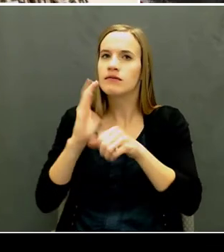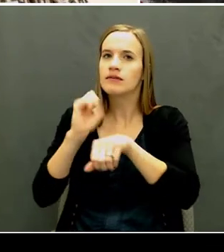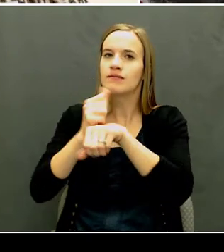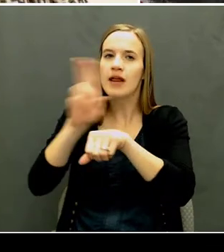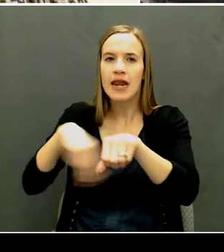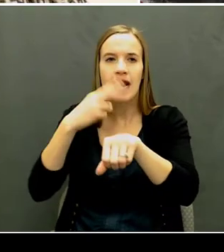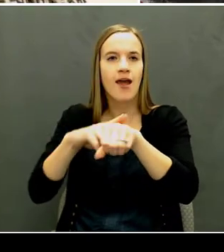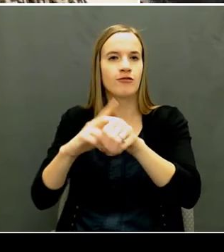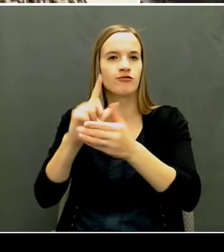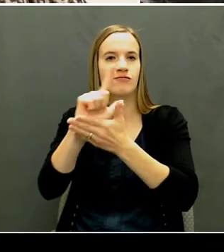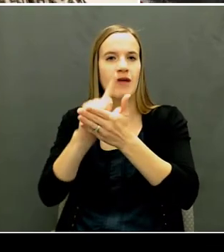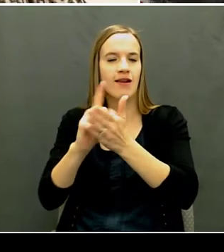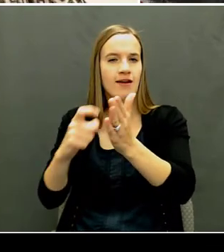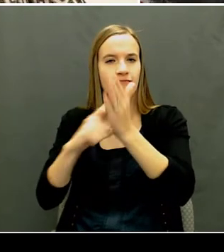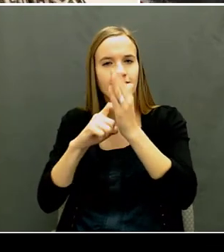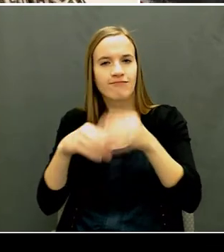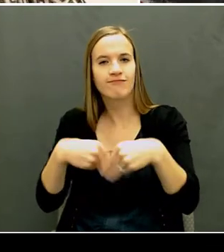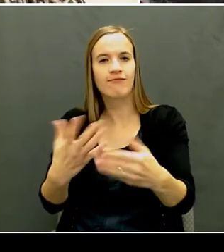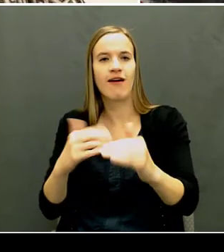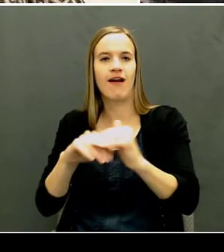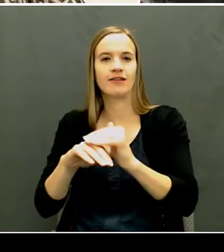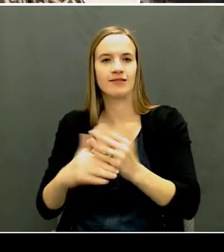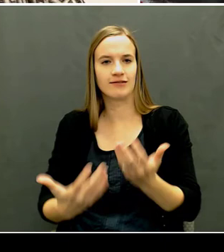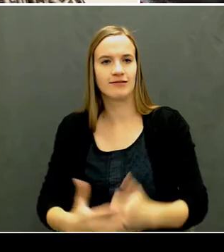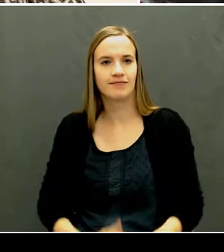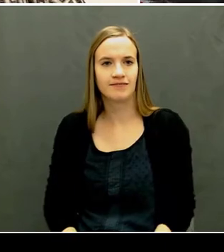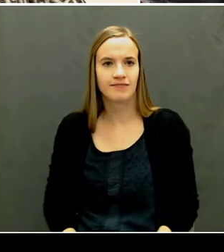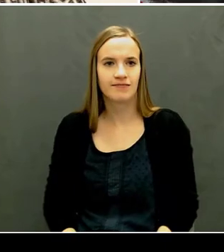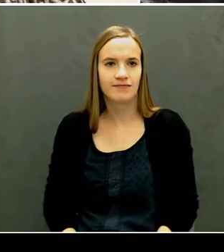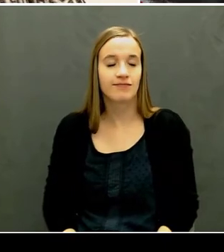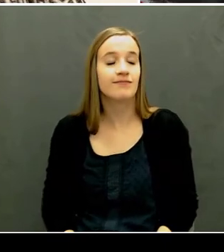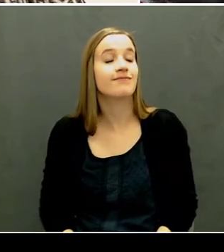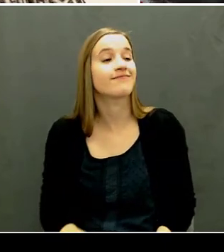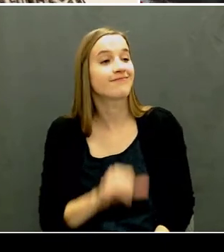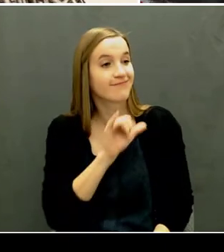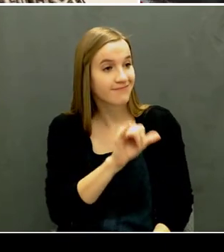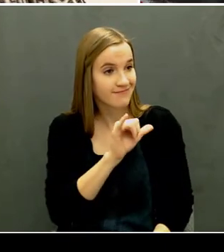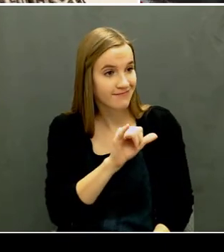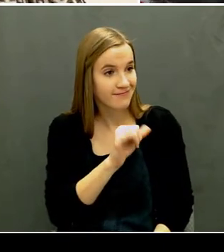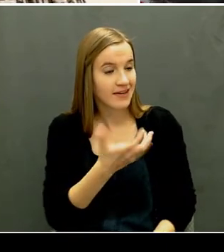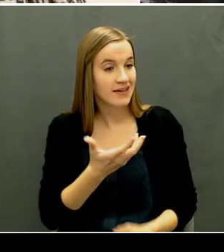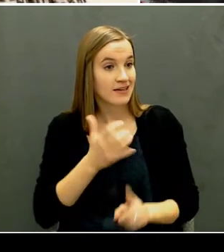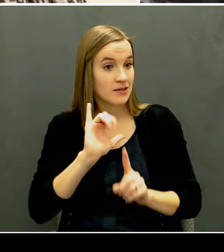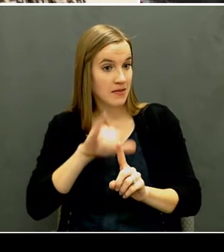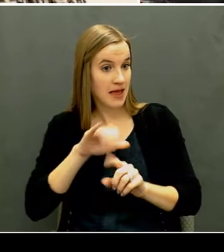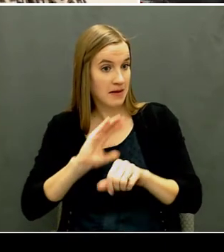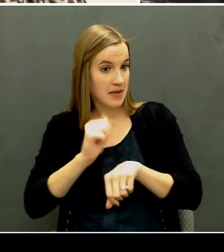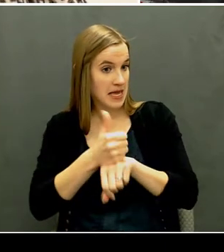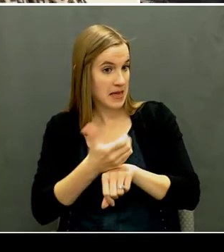Mark Leeper: So that became the, Mark Johnson: impetus for adapt, meaning that, Mark Leeper: Americans Mark Johnson: It's funny